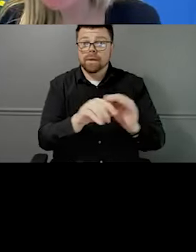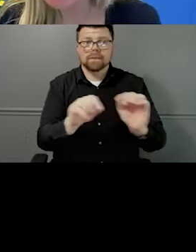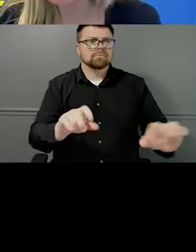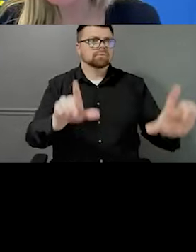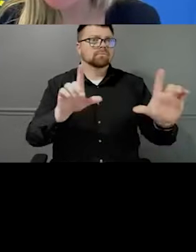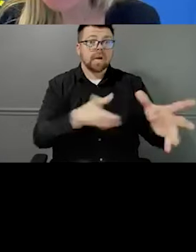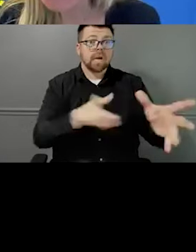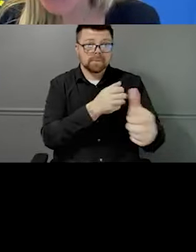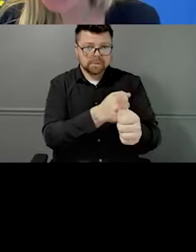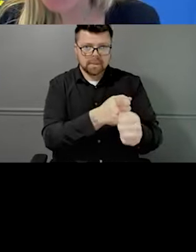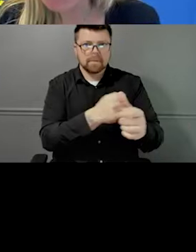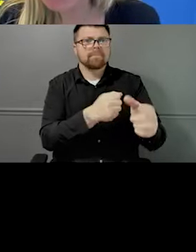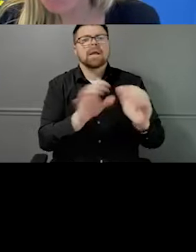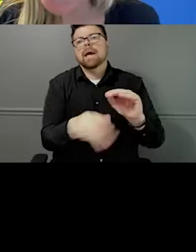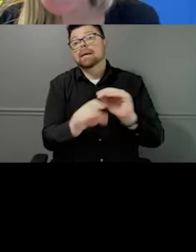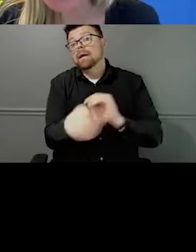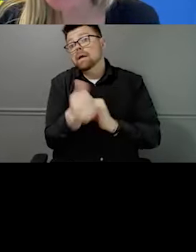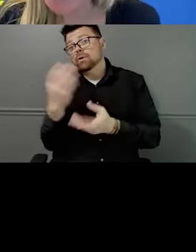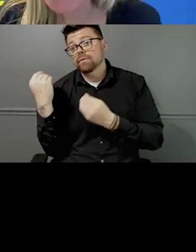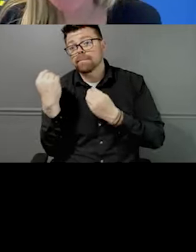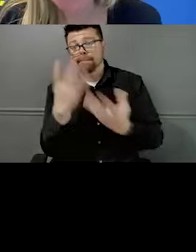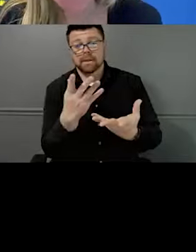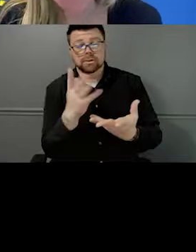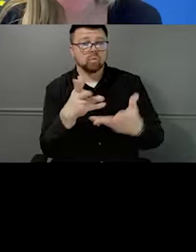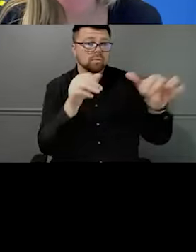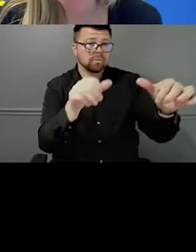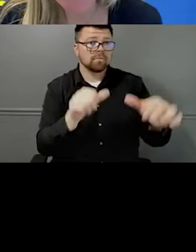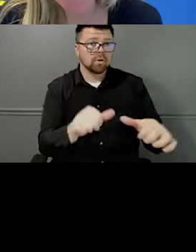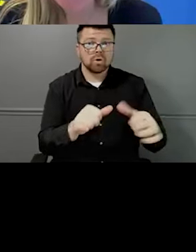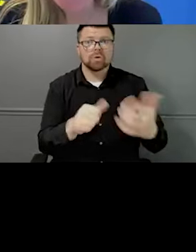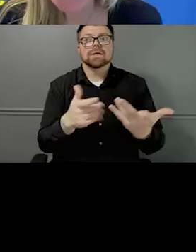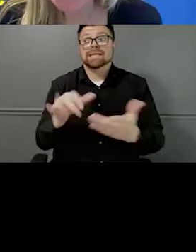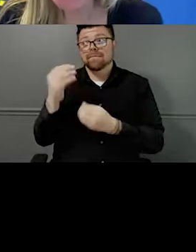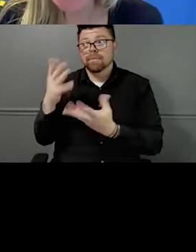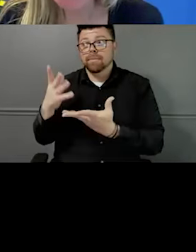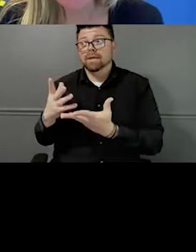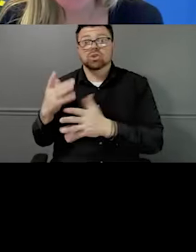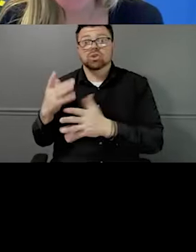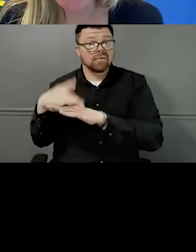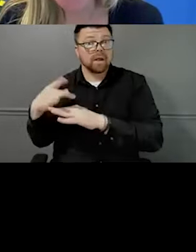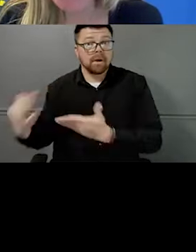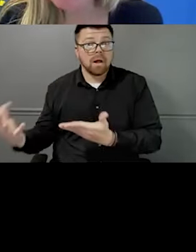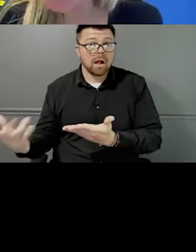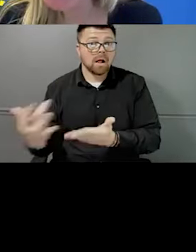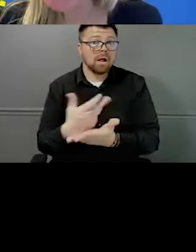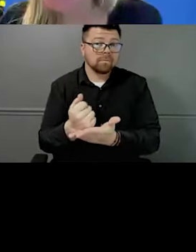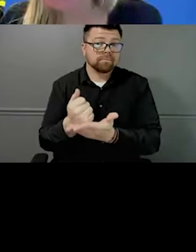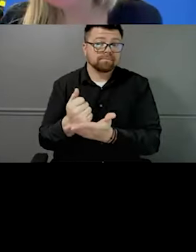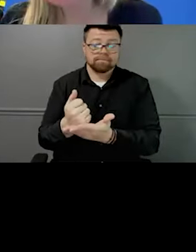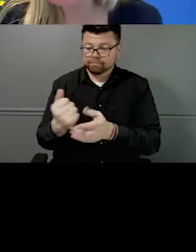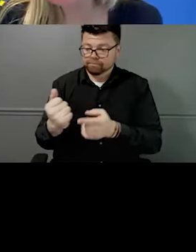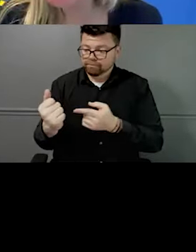Adding additional information as it becomes available, and so stay tuned and pay